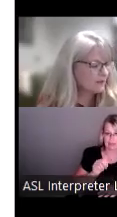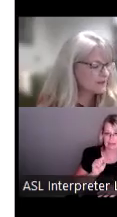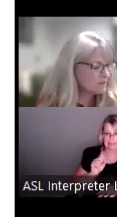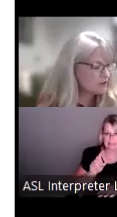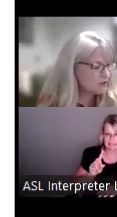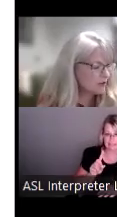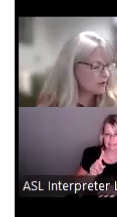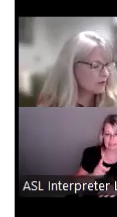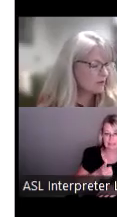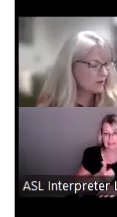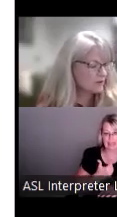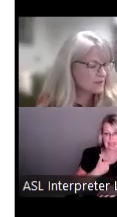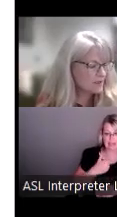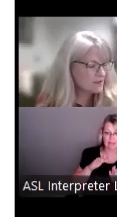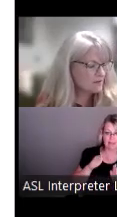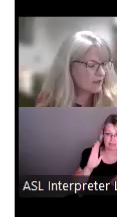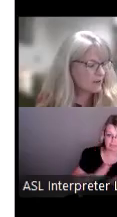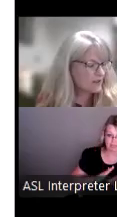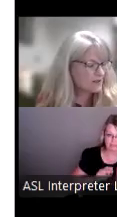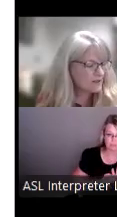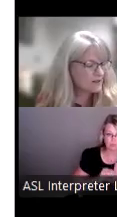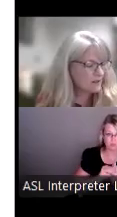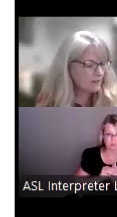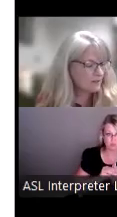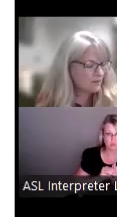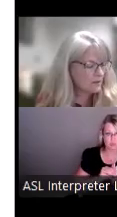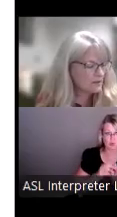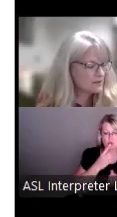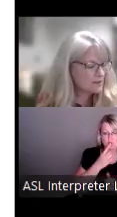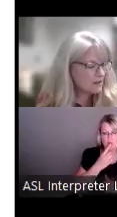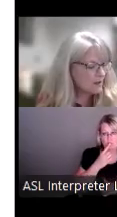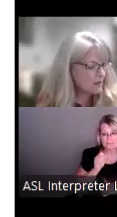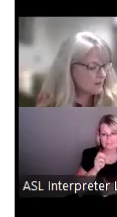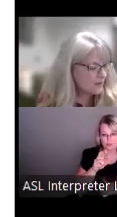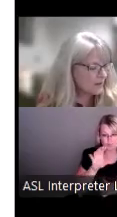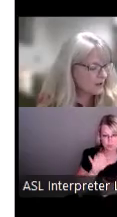had less mature oral sensory processing abilities, but they